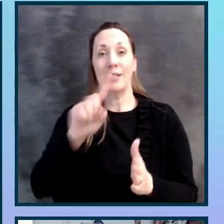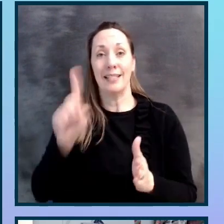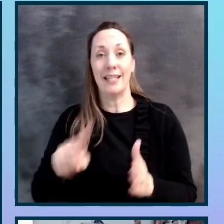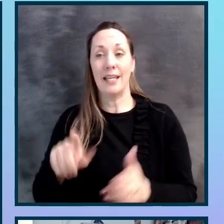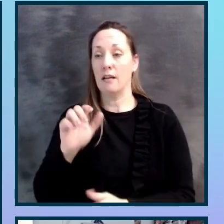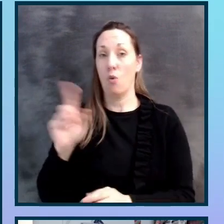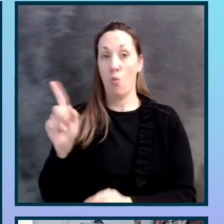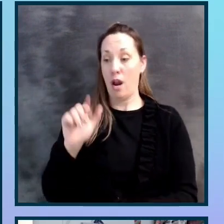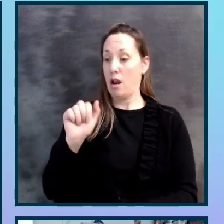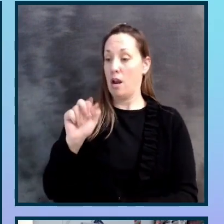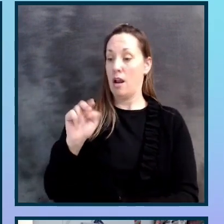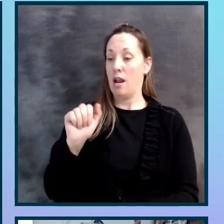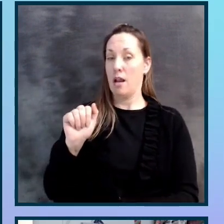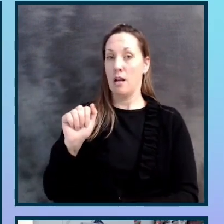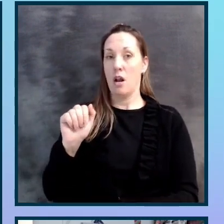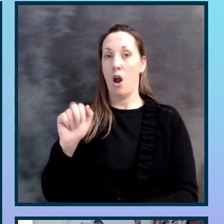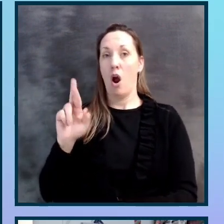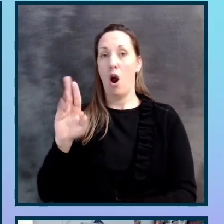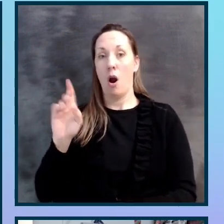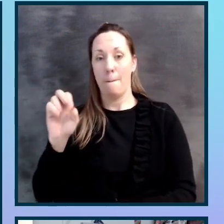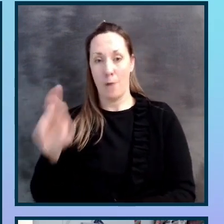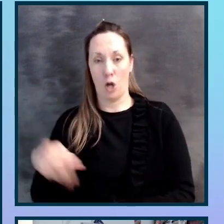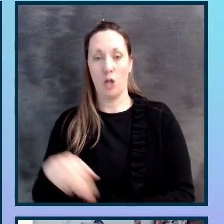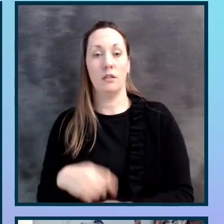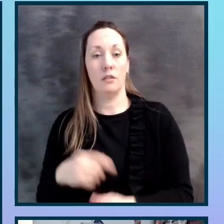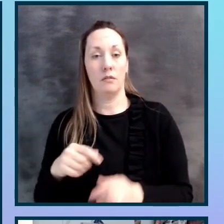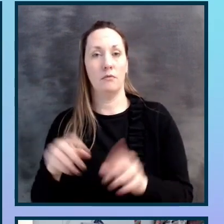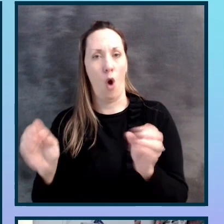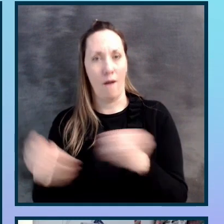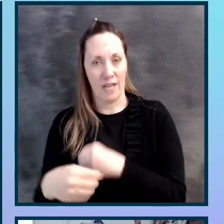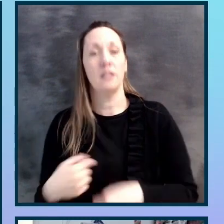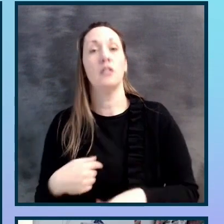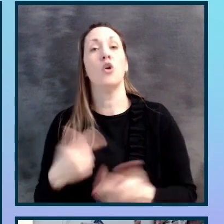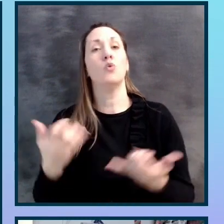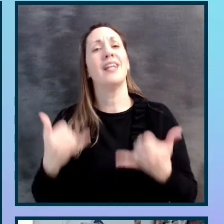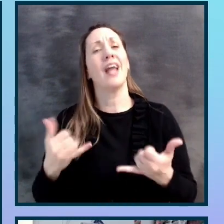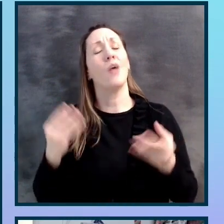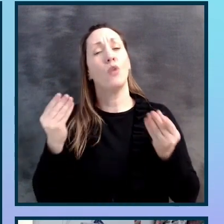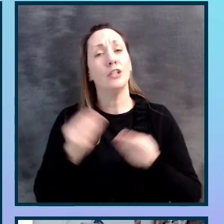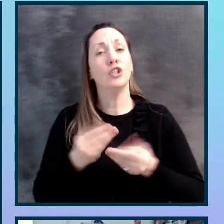Each of us will be sharing our stories today about why accessibility is so important to us